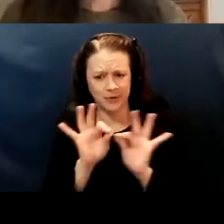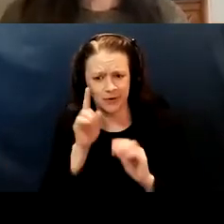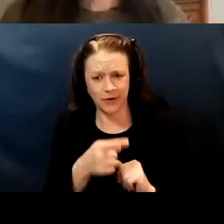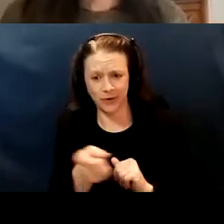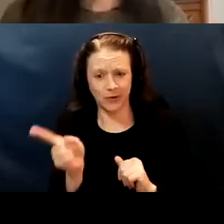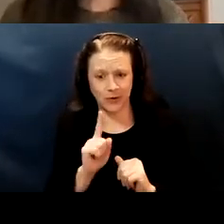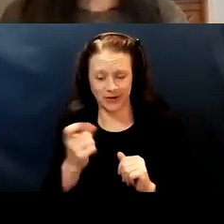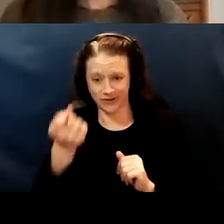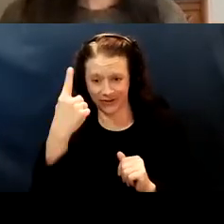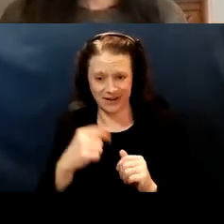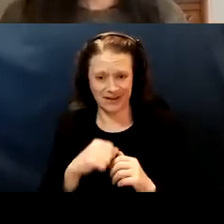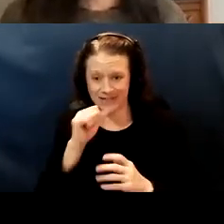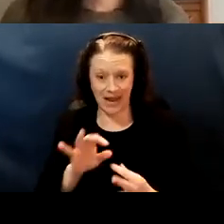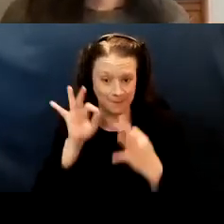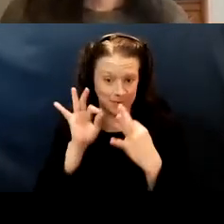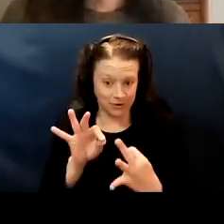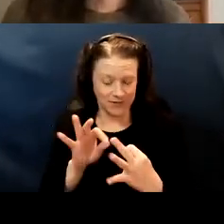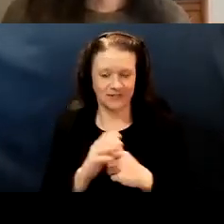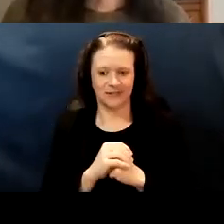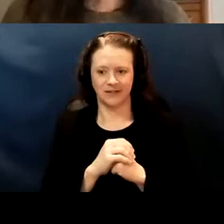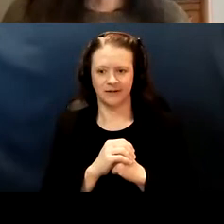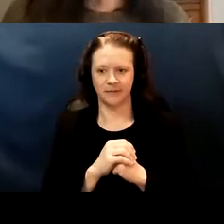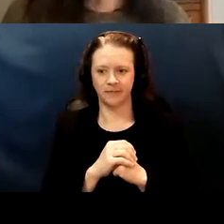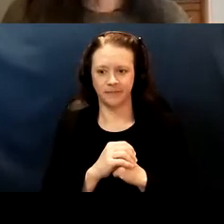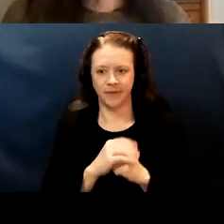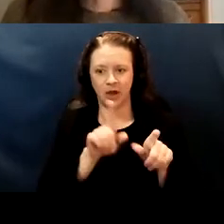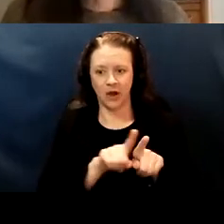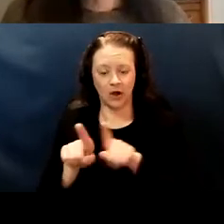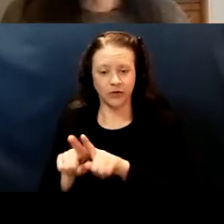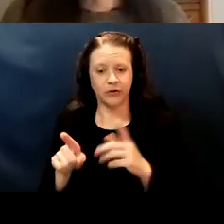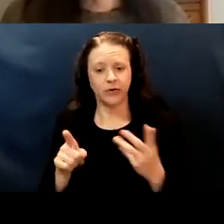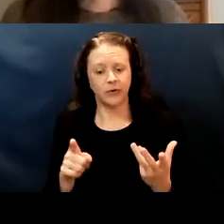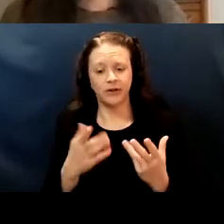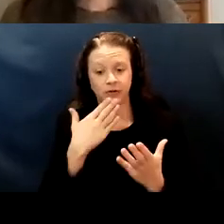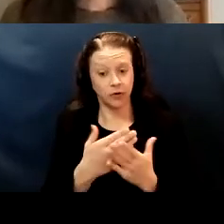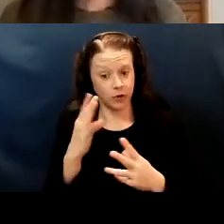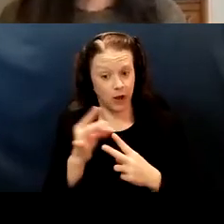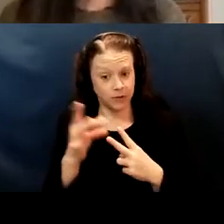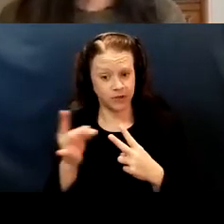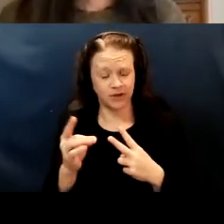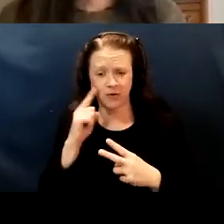definitely not per but it is a good option, especially for smaller